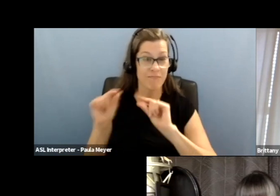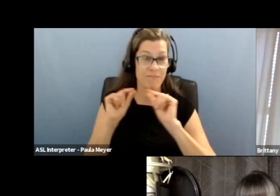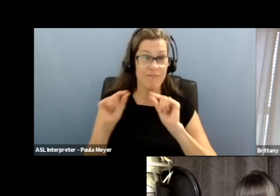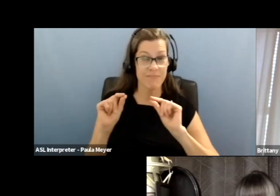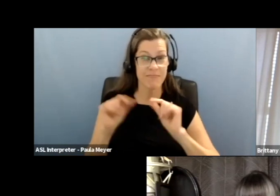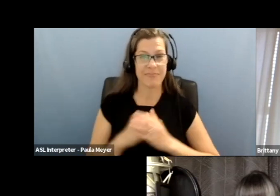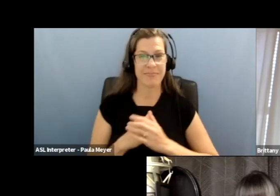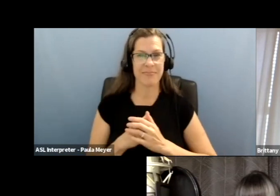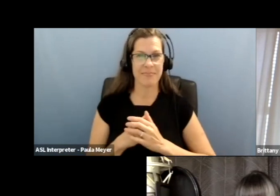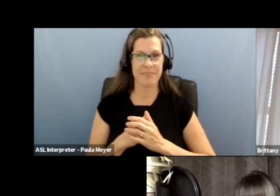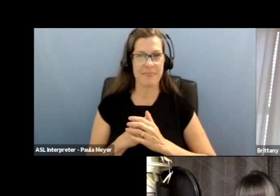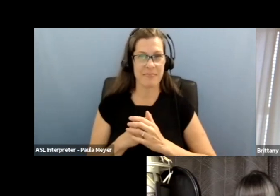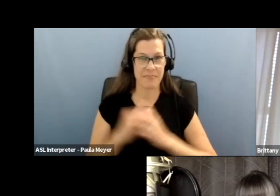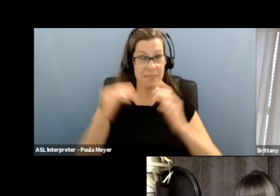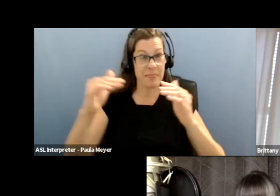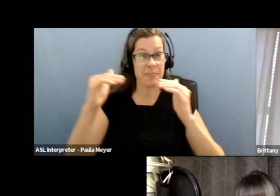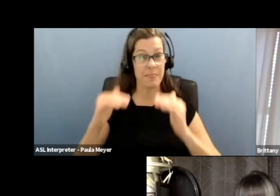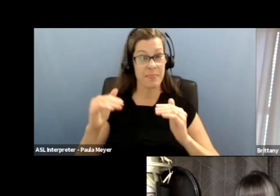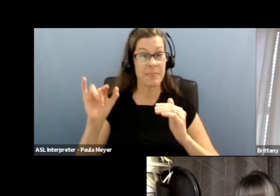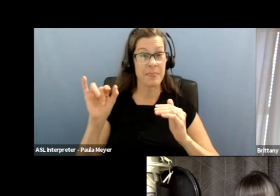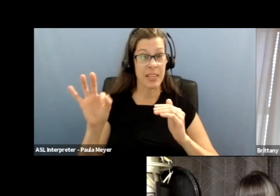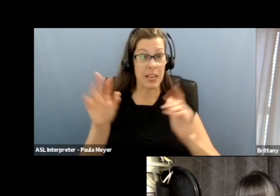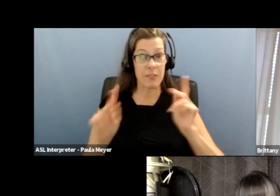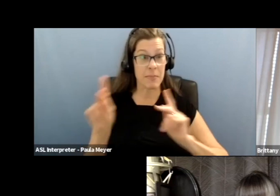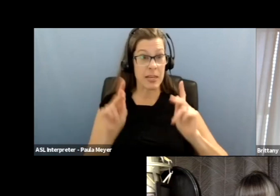[Andy] So for folks who are looking to make audio description